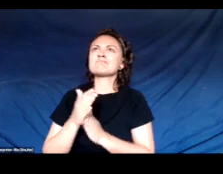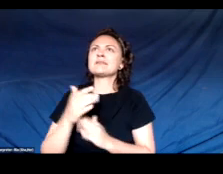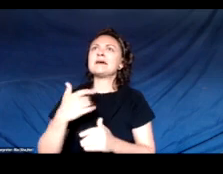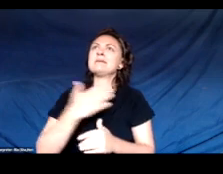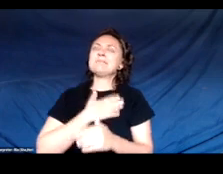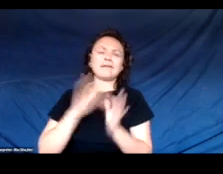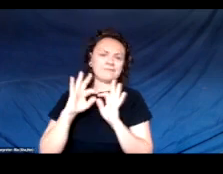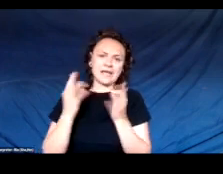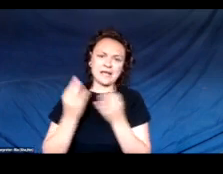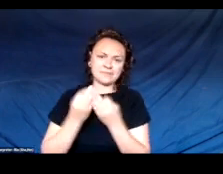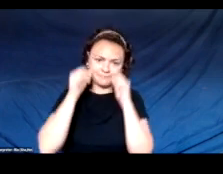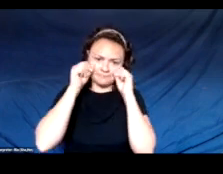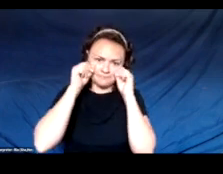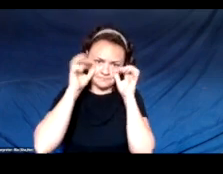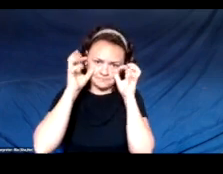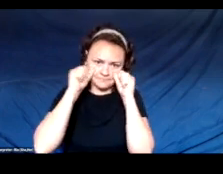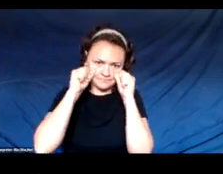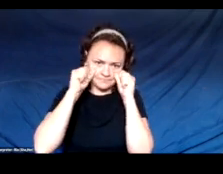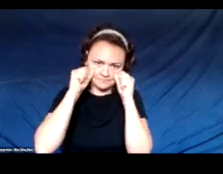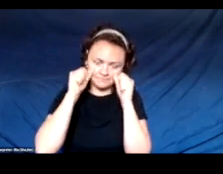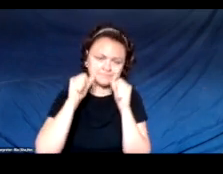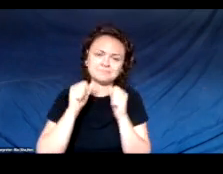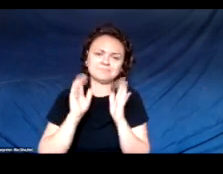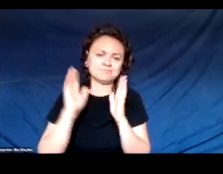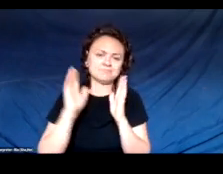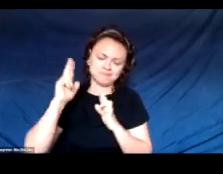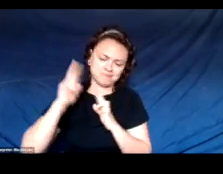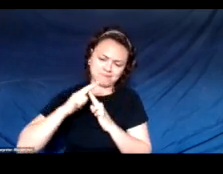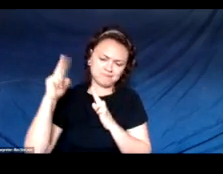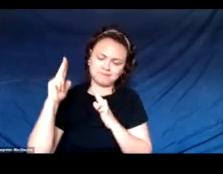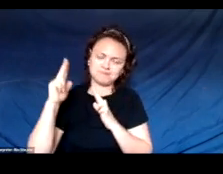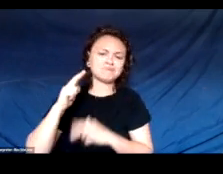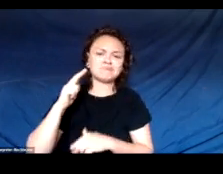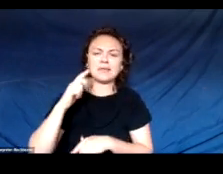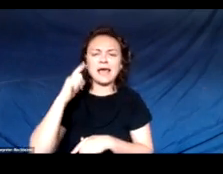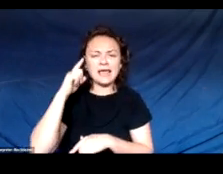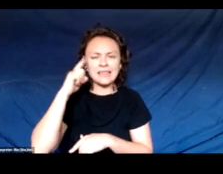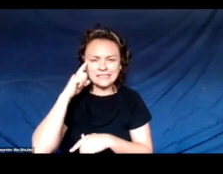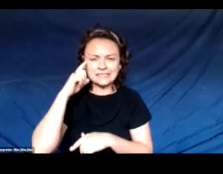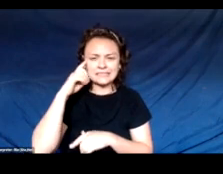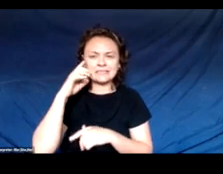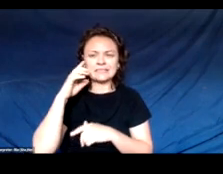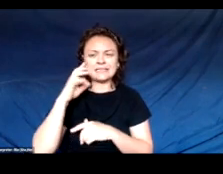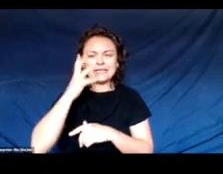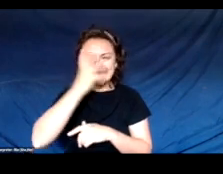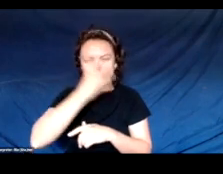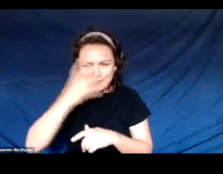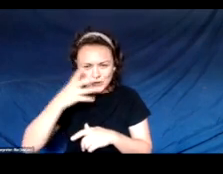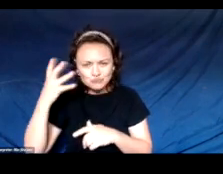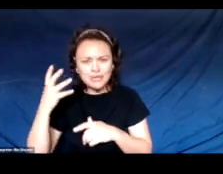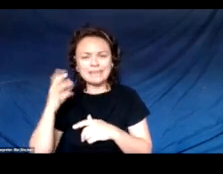I think that's the beautiful thing about being immigrants and coming from other countries is